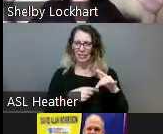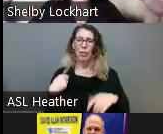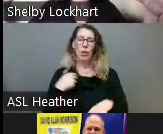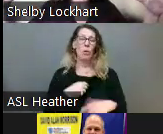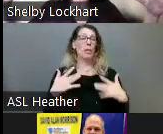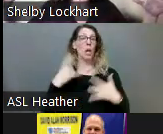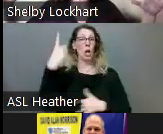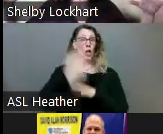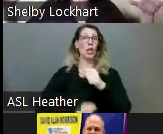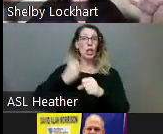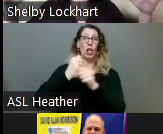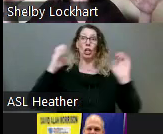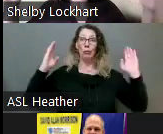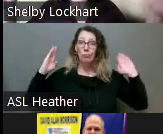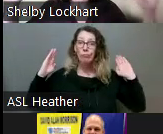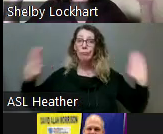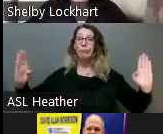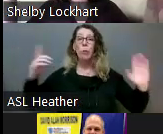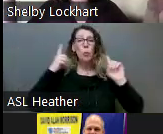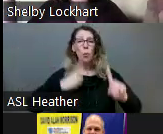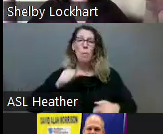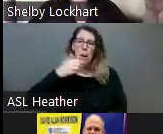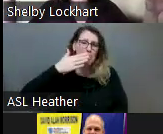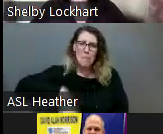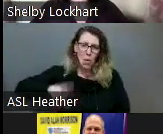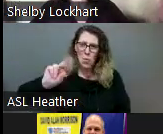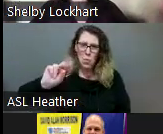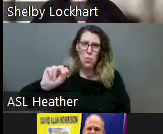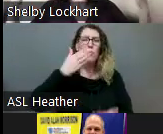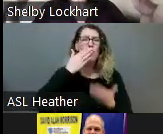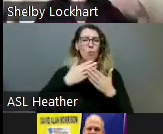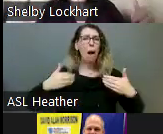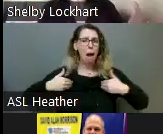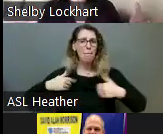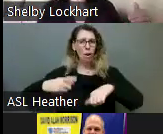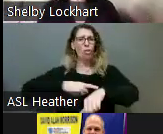goals and they're not bad; it's good to have a long-term goal, but we often miss